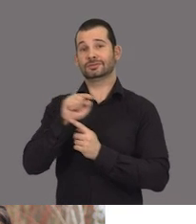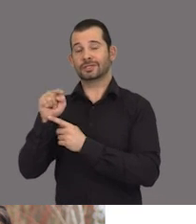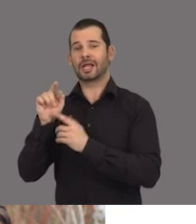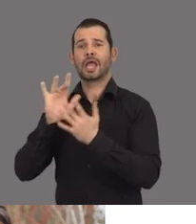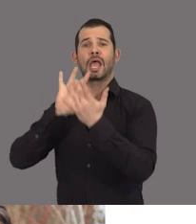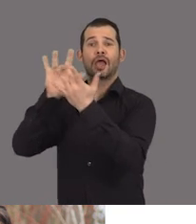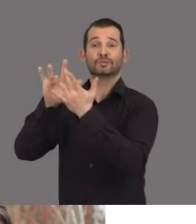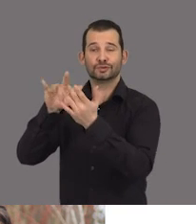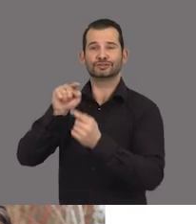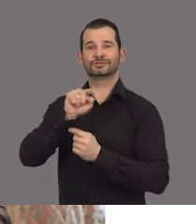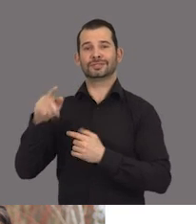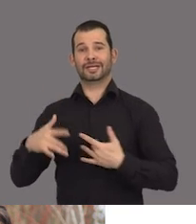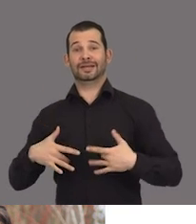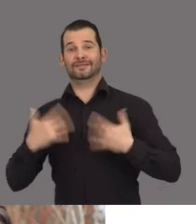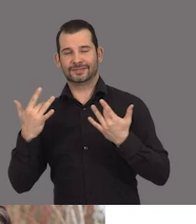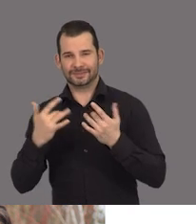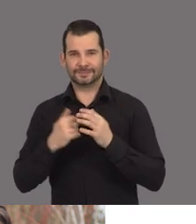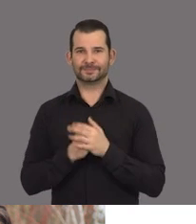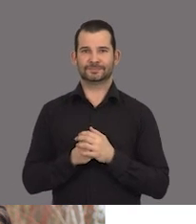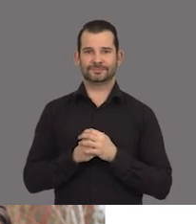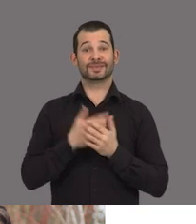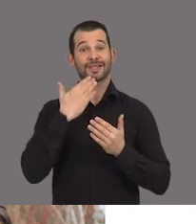Thank you for listening and enjoy your day! Miigwech!